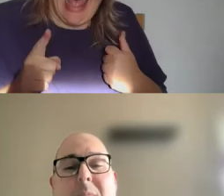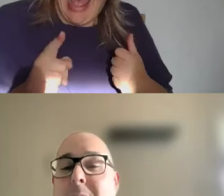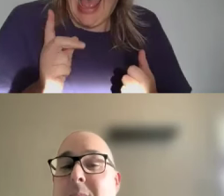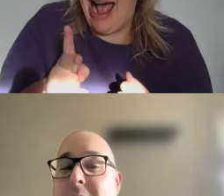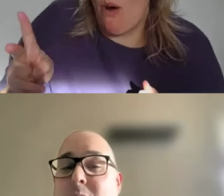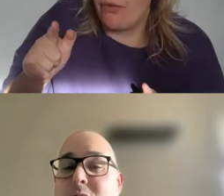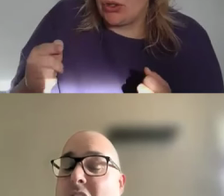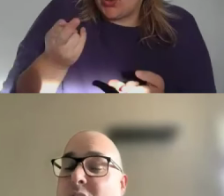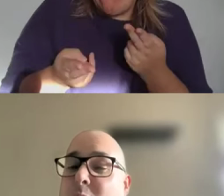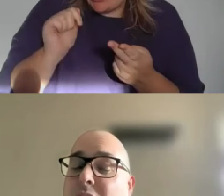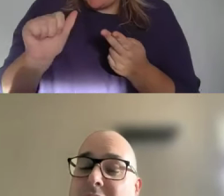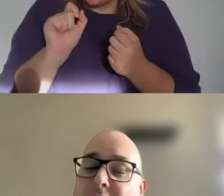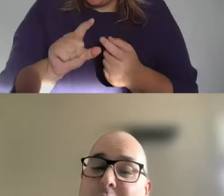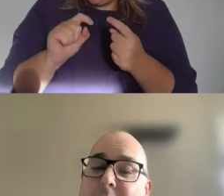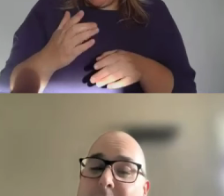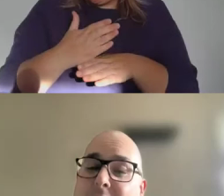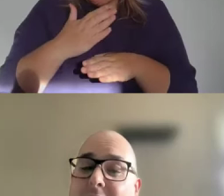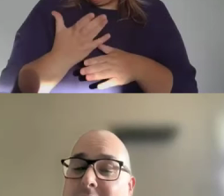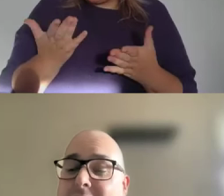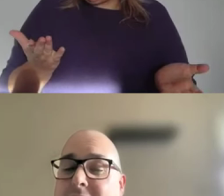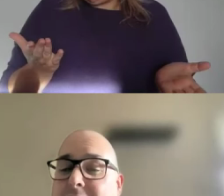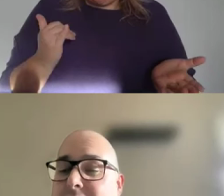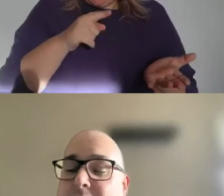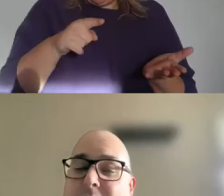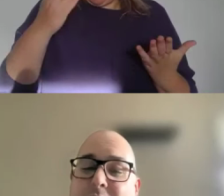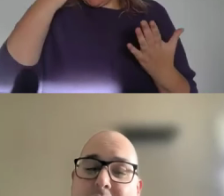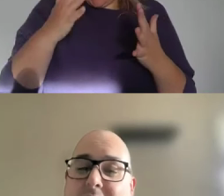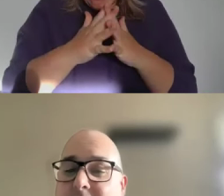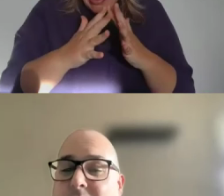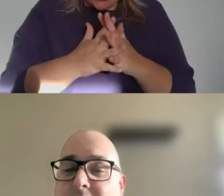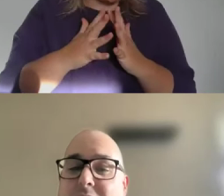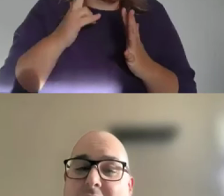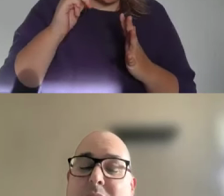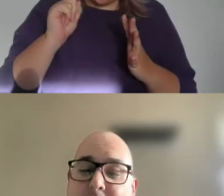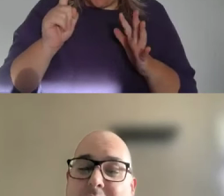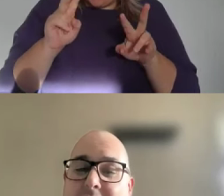Maybe people don't know what to look for, or maybe they're sort of struggling to find the time to do that.